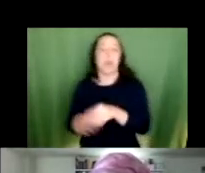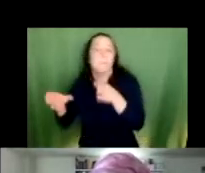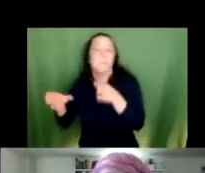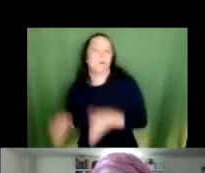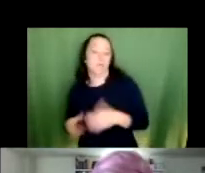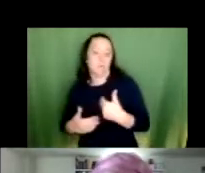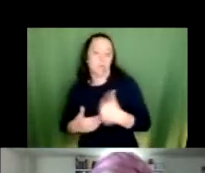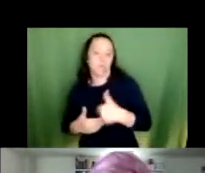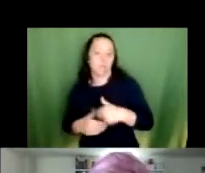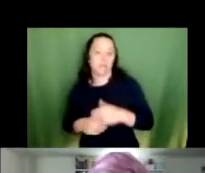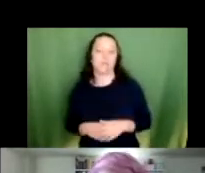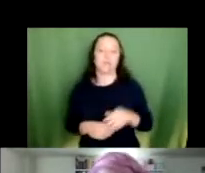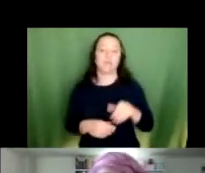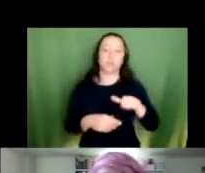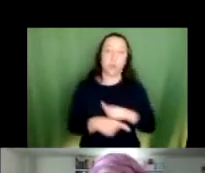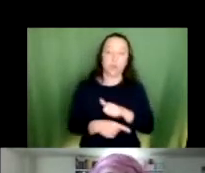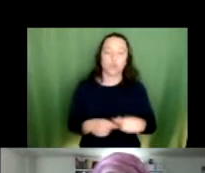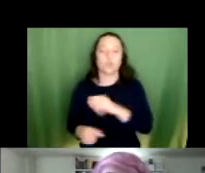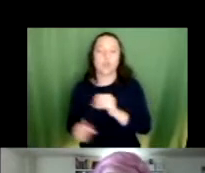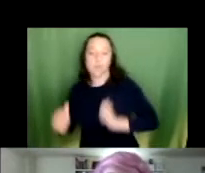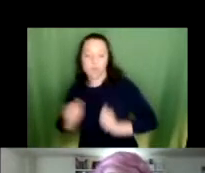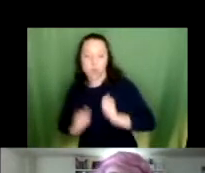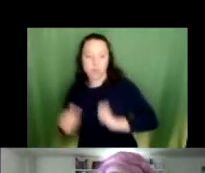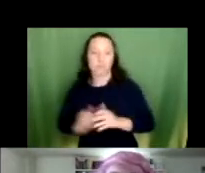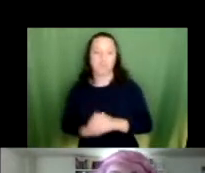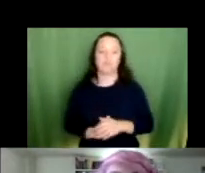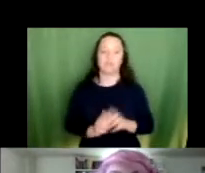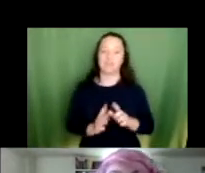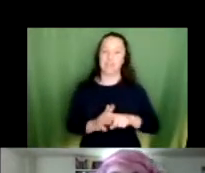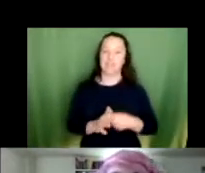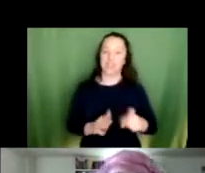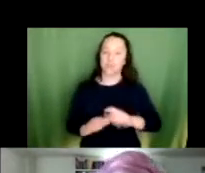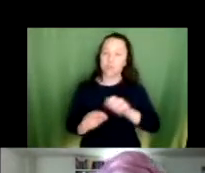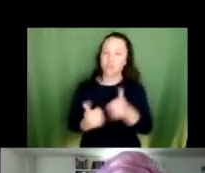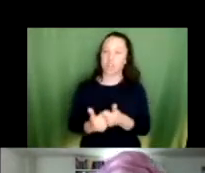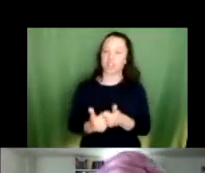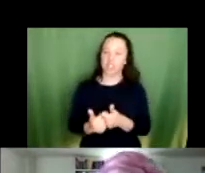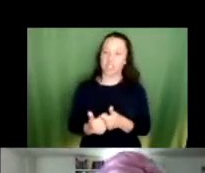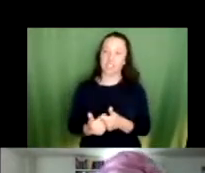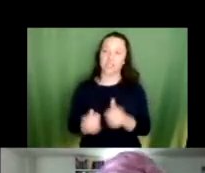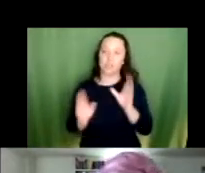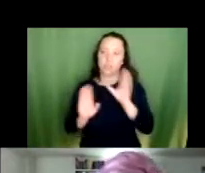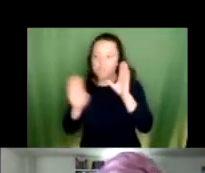In the beginning, it was challenging to give focus to both groups in person and at home. We